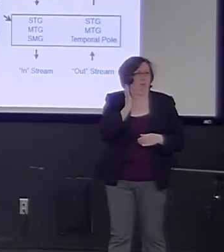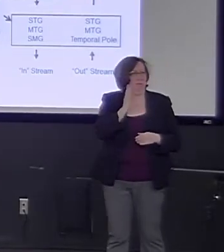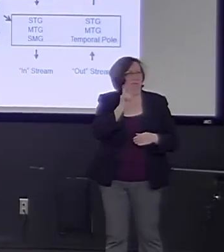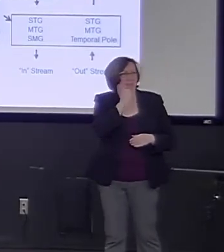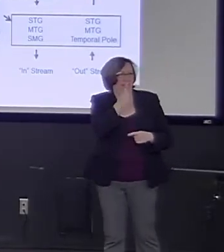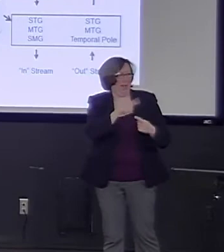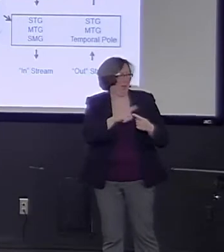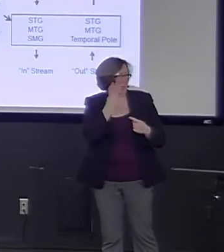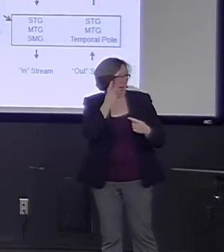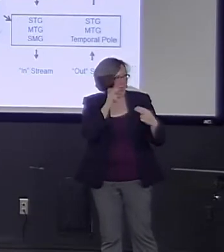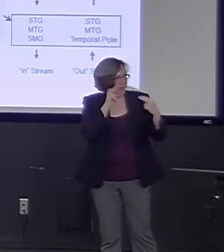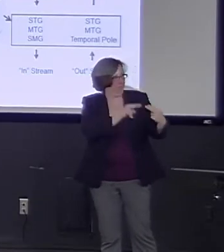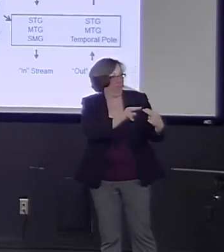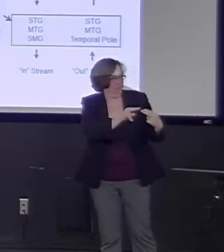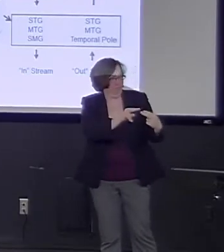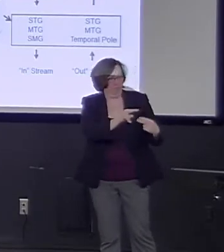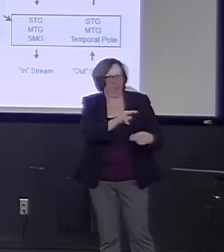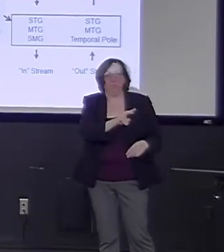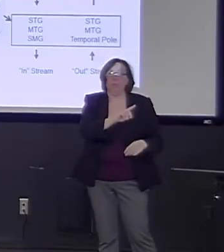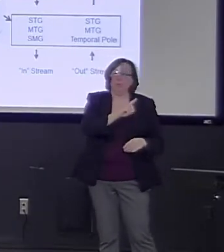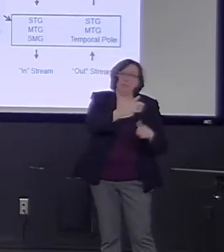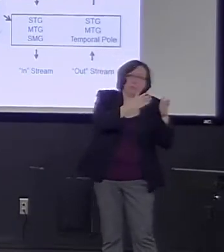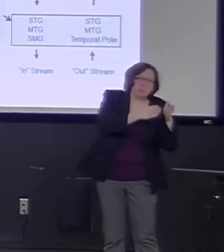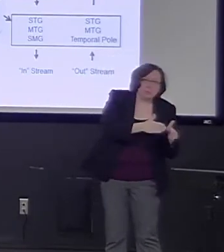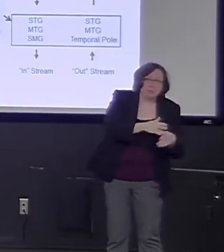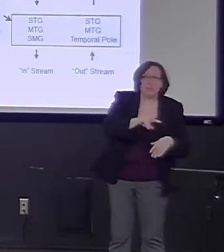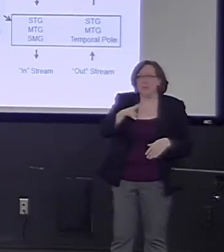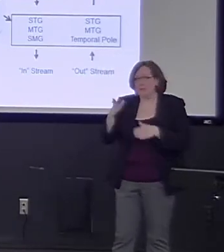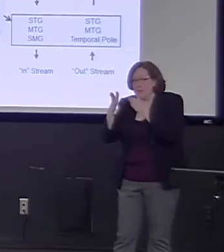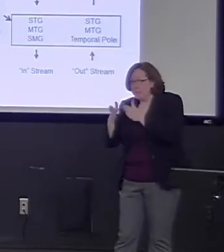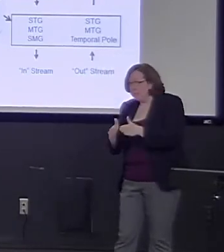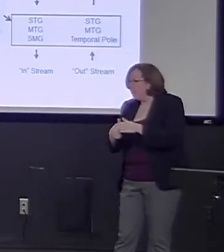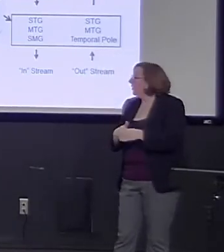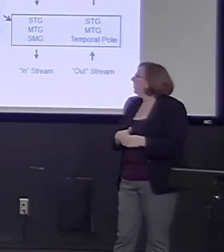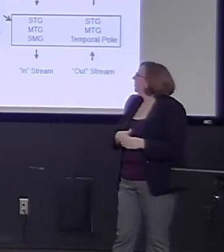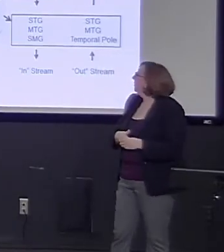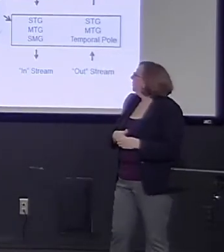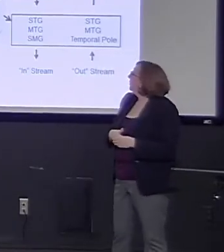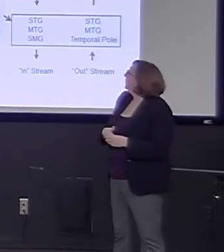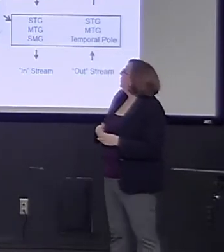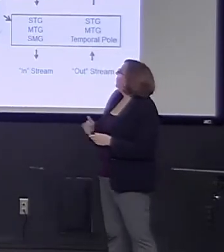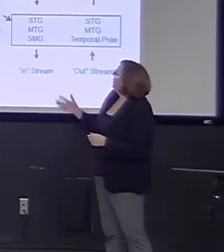and we have the same areas, except here in the talking experiment,